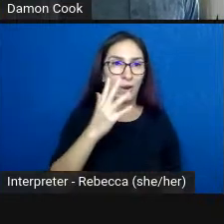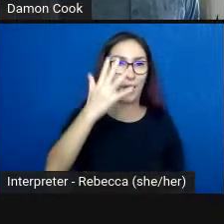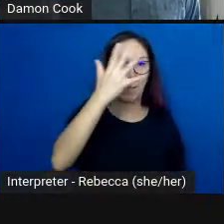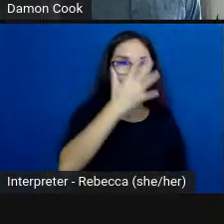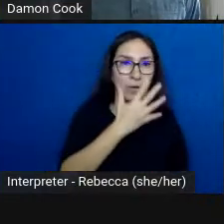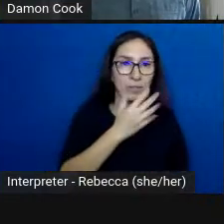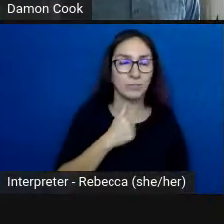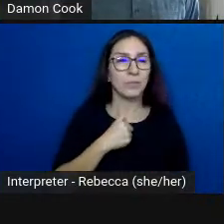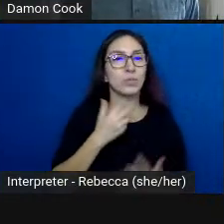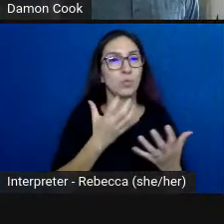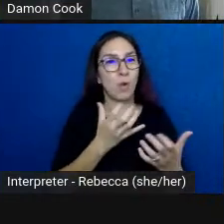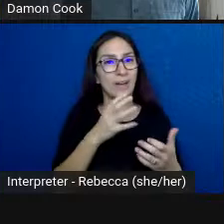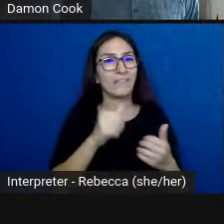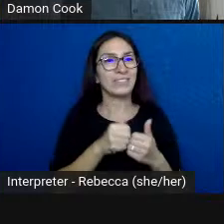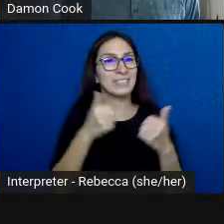because they do not know how to style it.